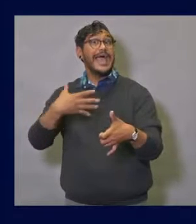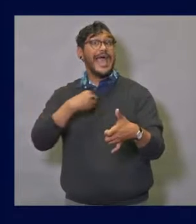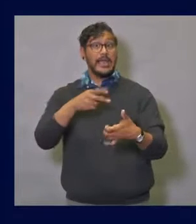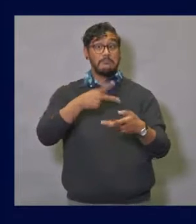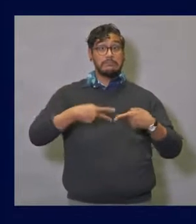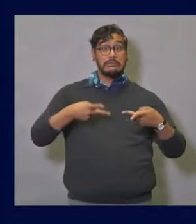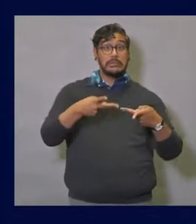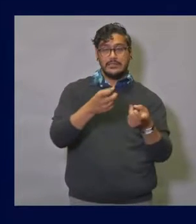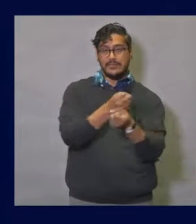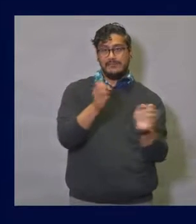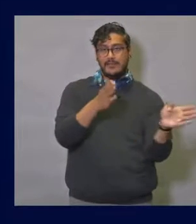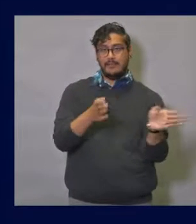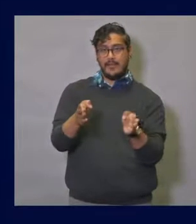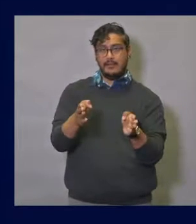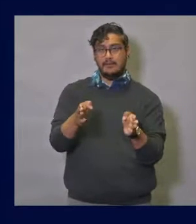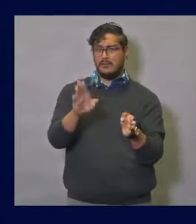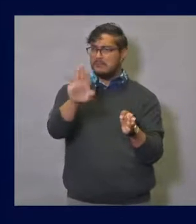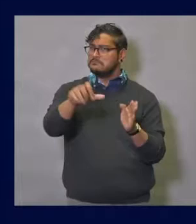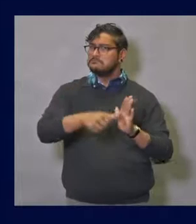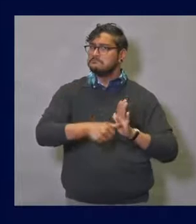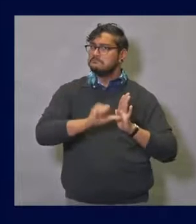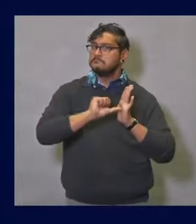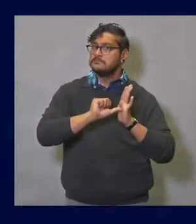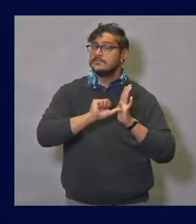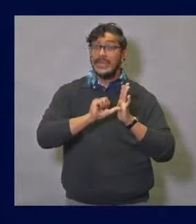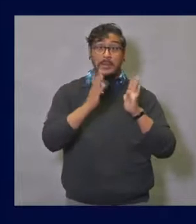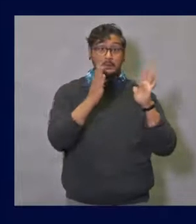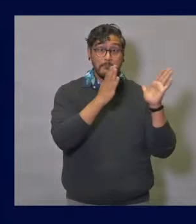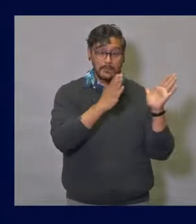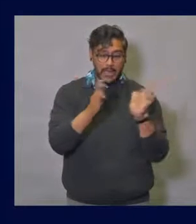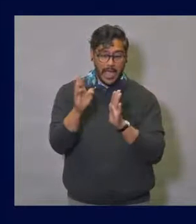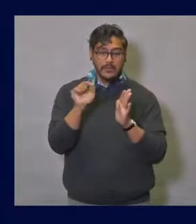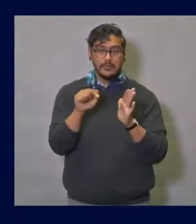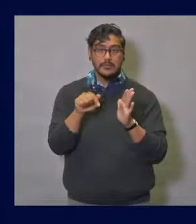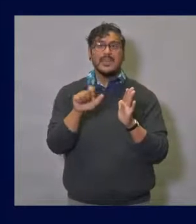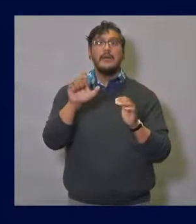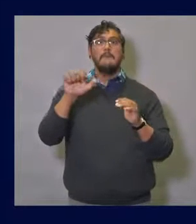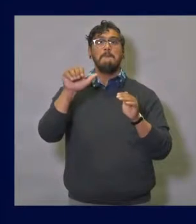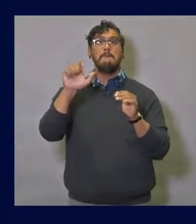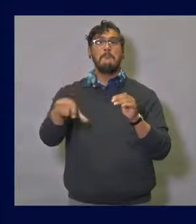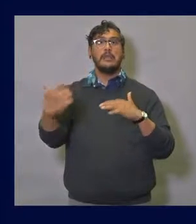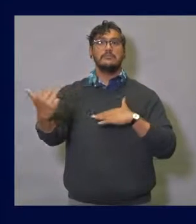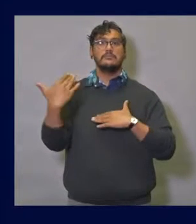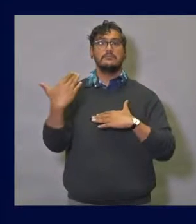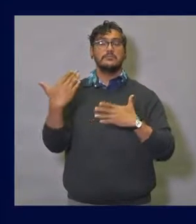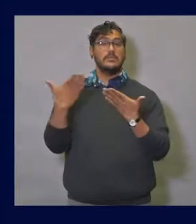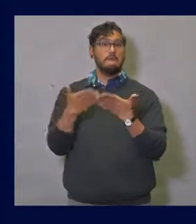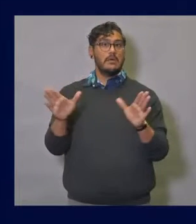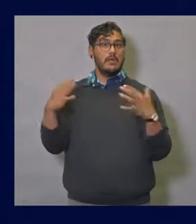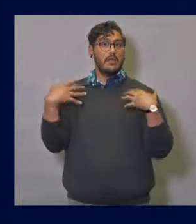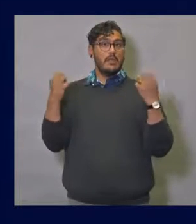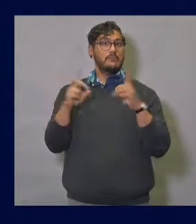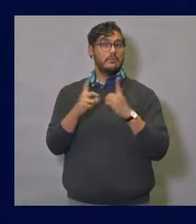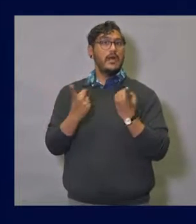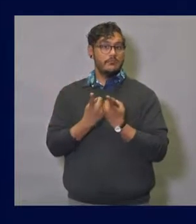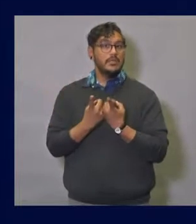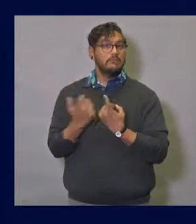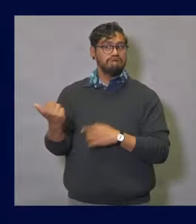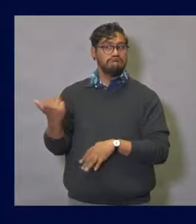SITE-SPECIFIC SAFETY PLAN. I WANT TO NOTE VERY IMPORTANTLY,